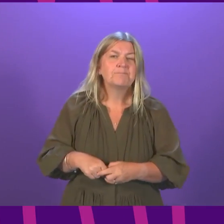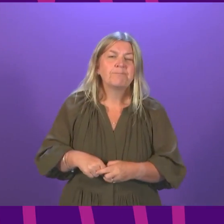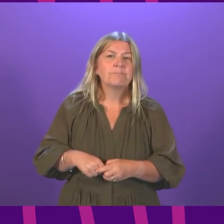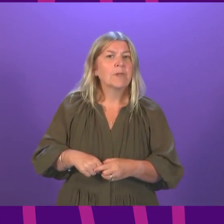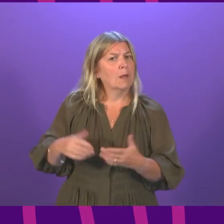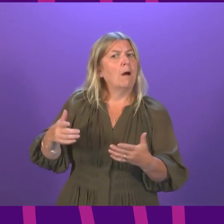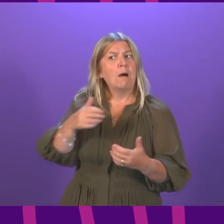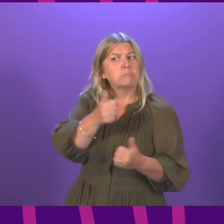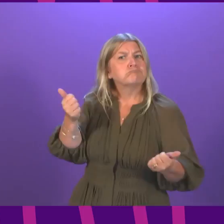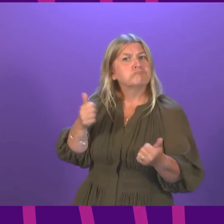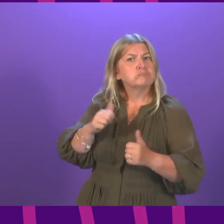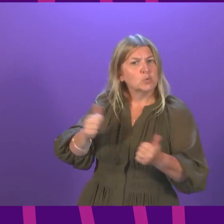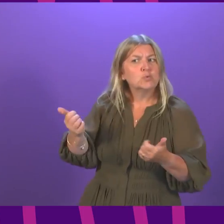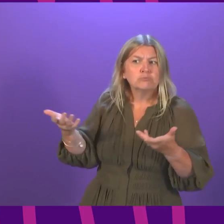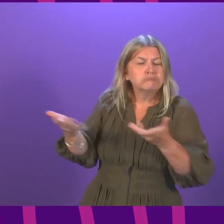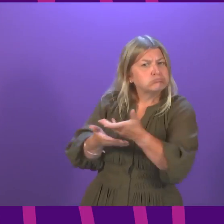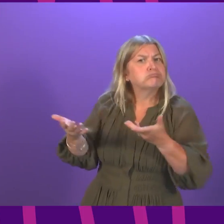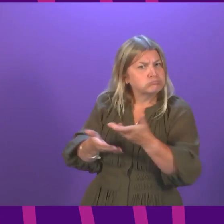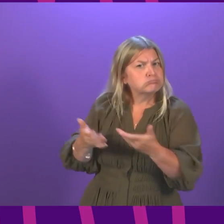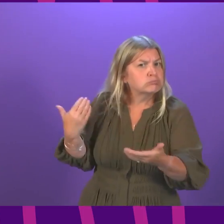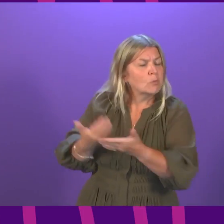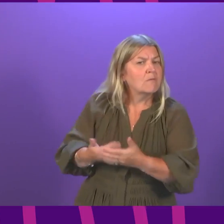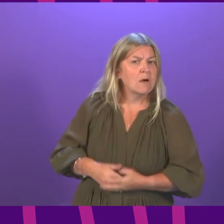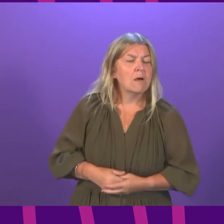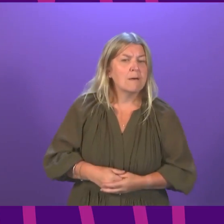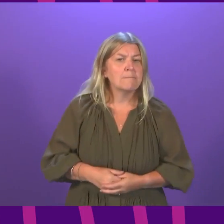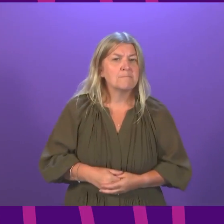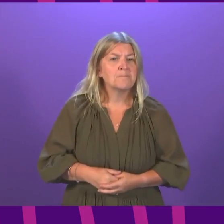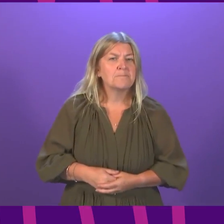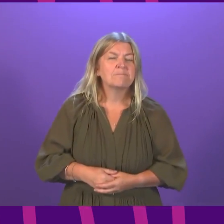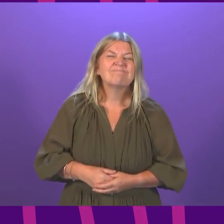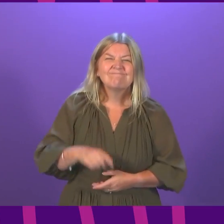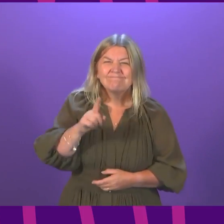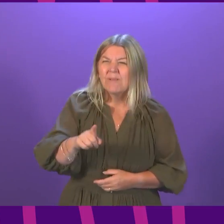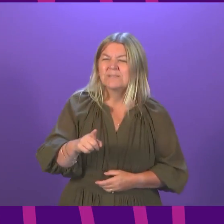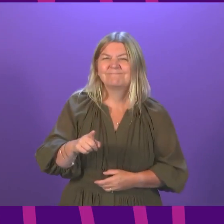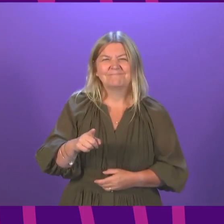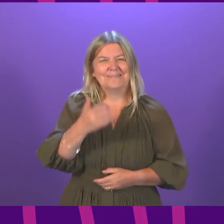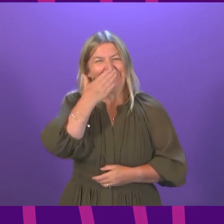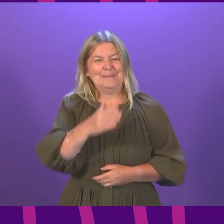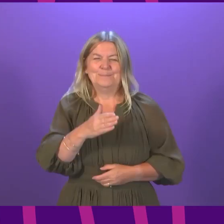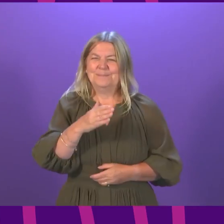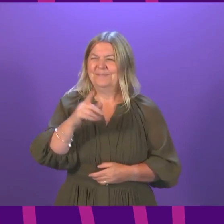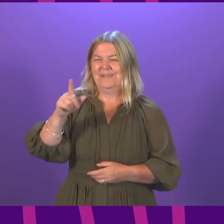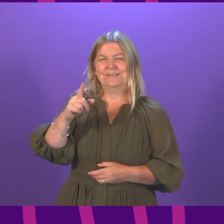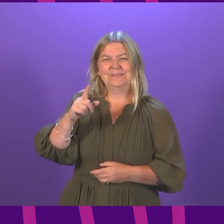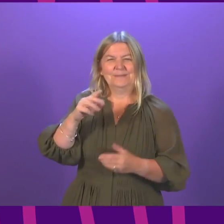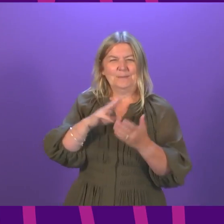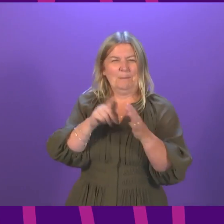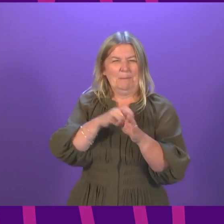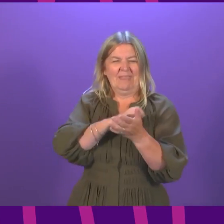it has been fairly constructive to date. There is a myth that drug-checking facilities encourage